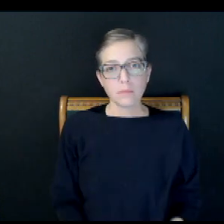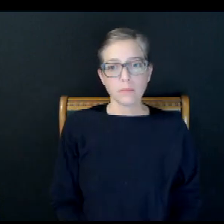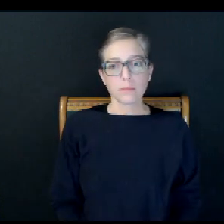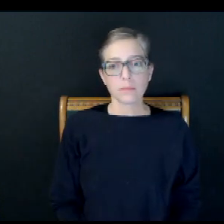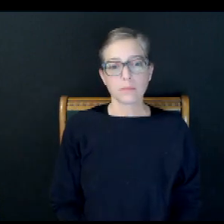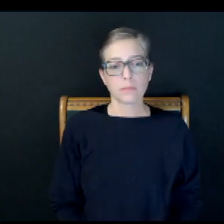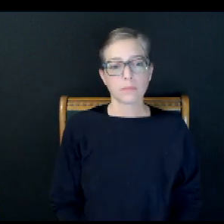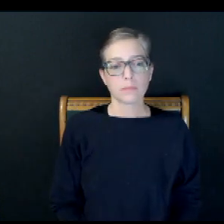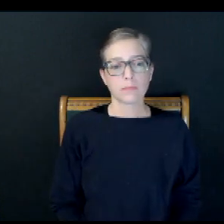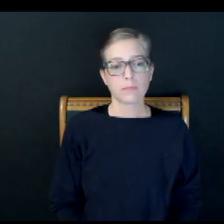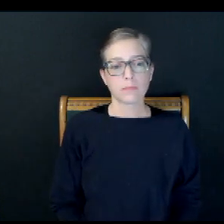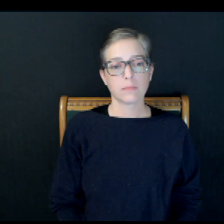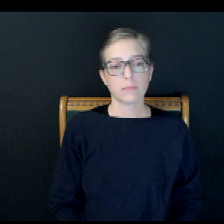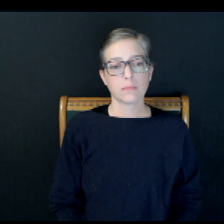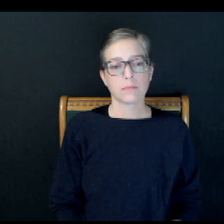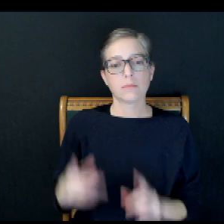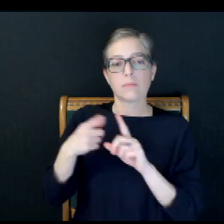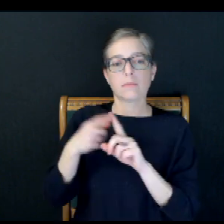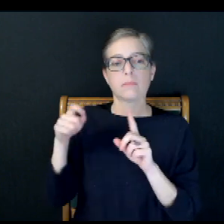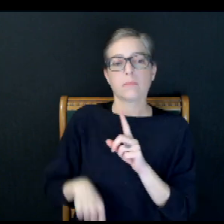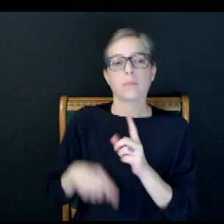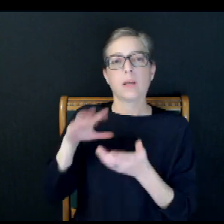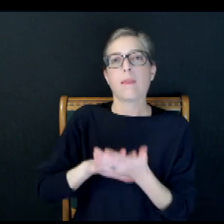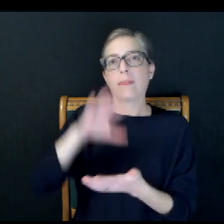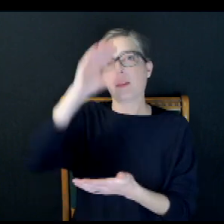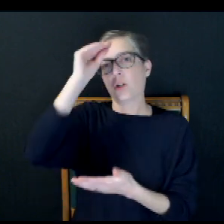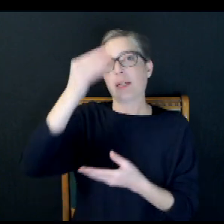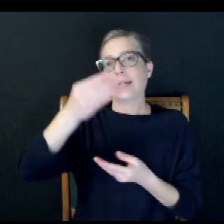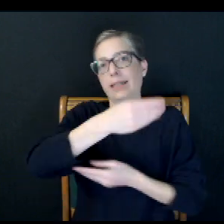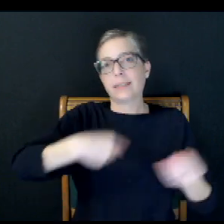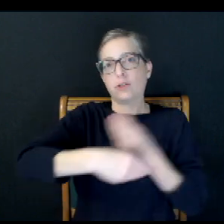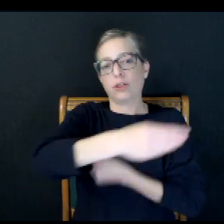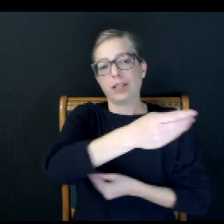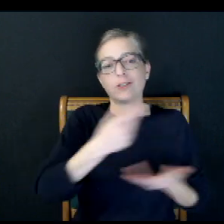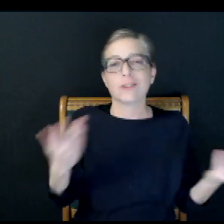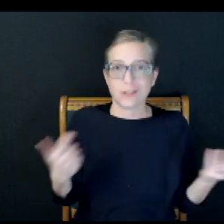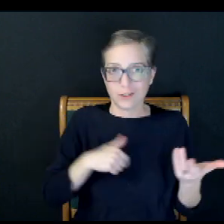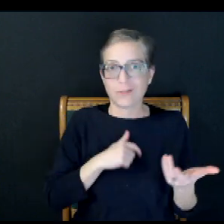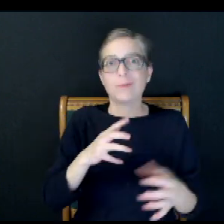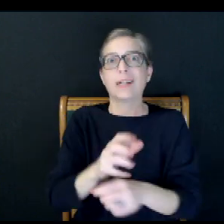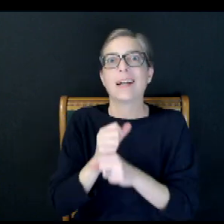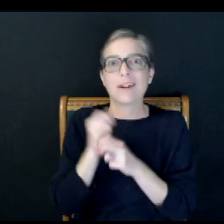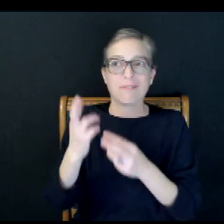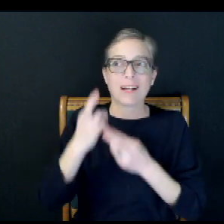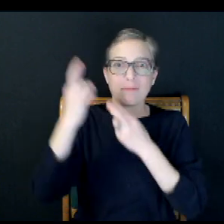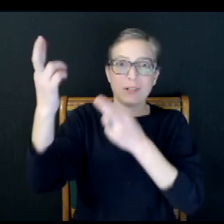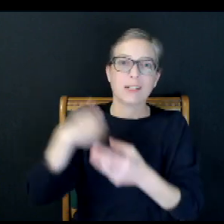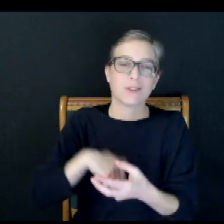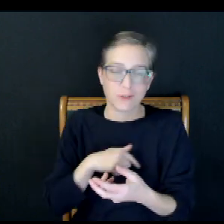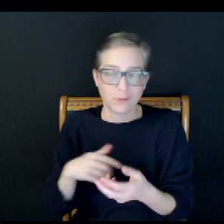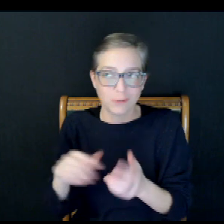out of these learning exchanges was a set of recommendations. We're a state agency, we've got to get recommendations.